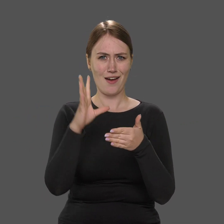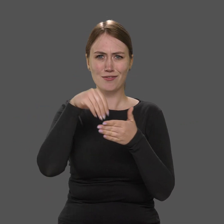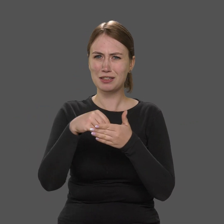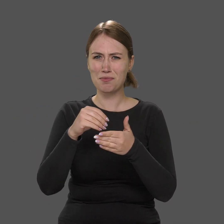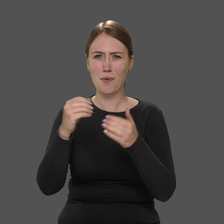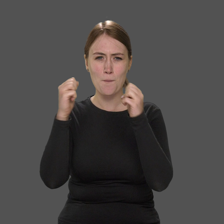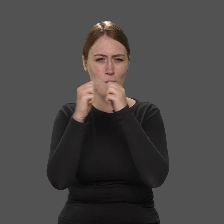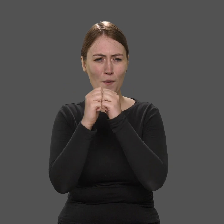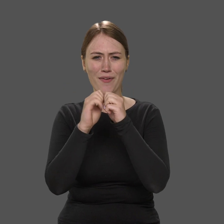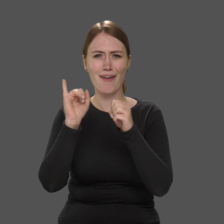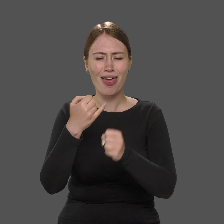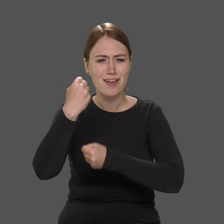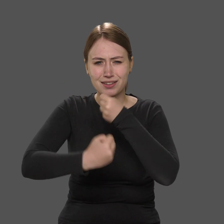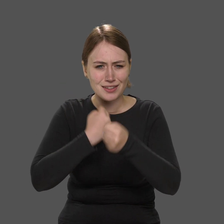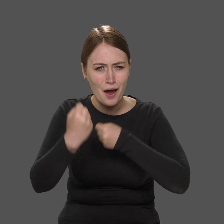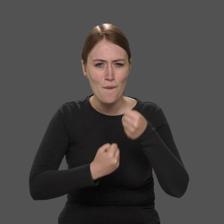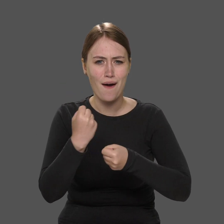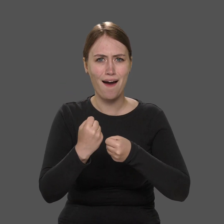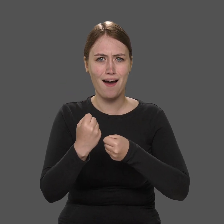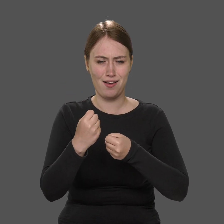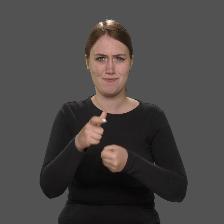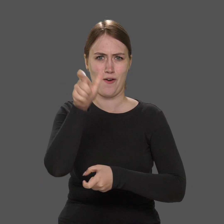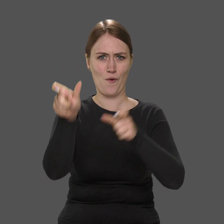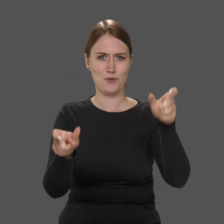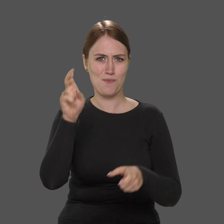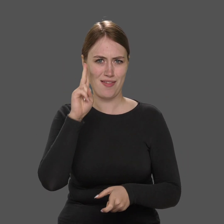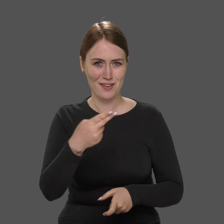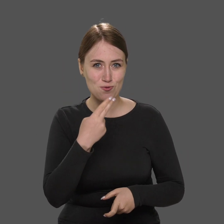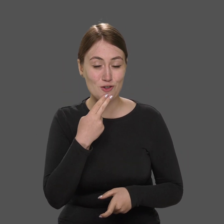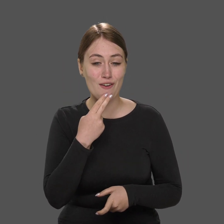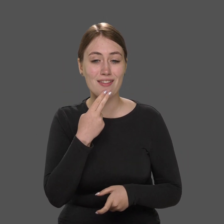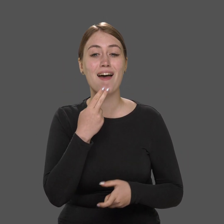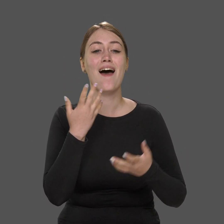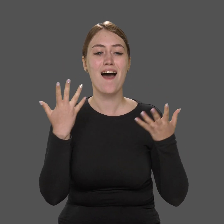How is it possible that the deaf have a sense of rhythm?